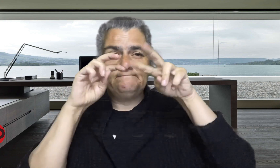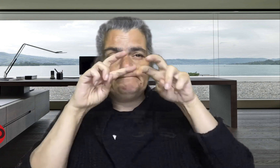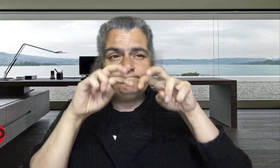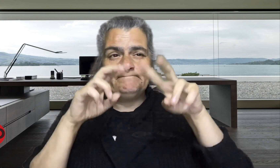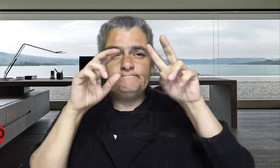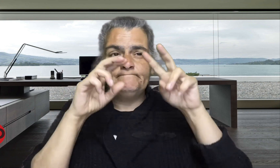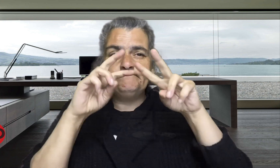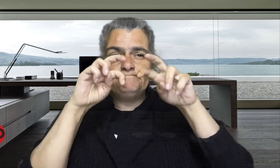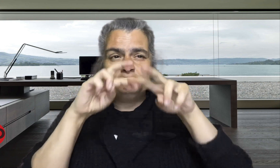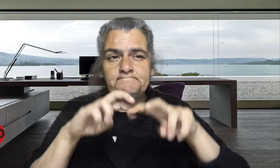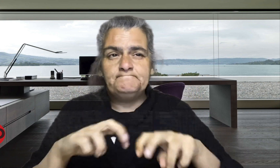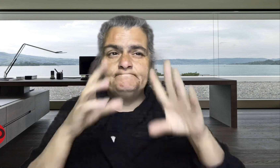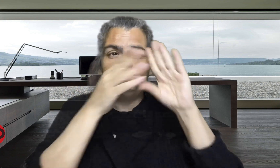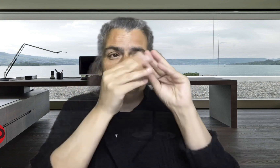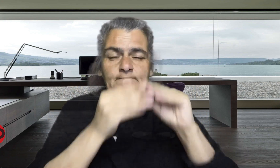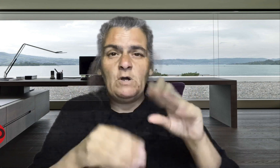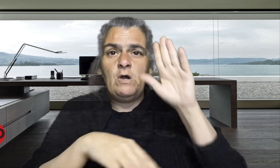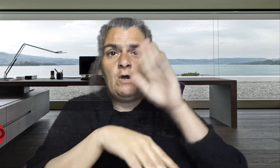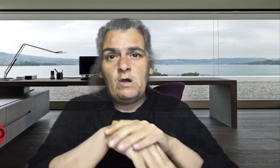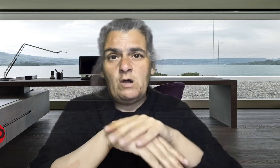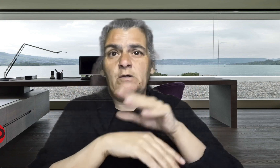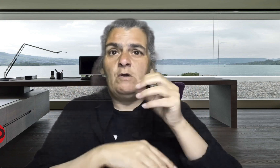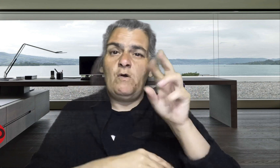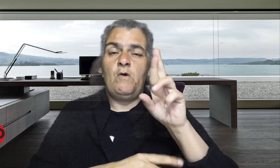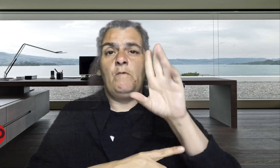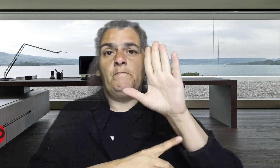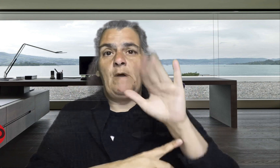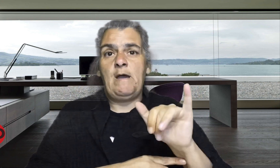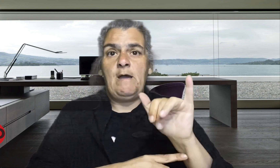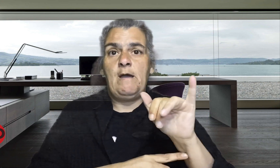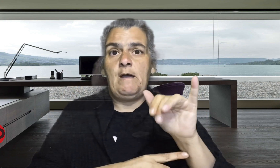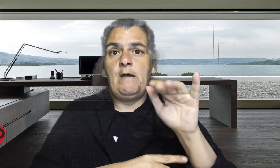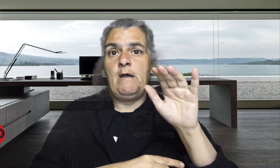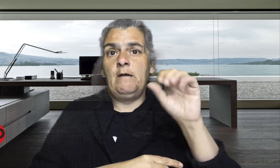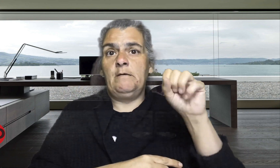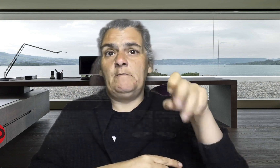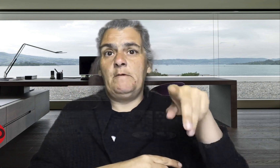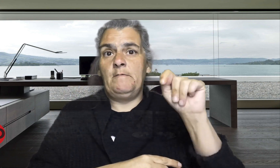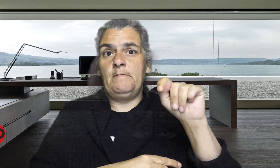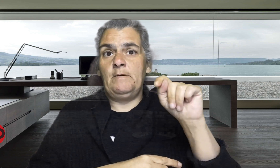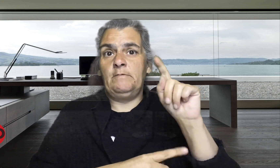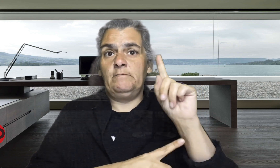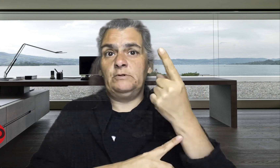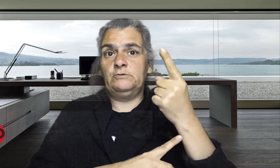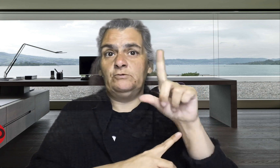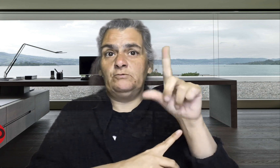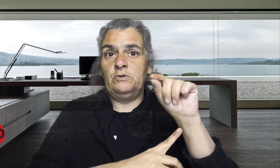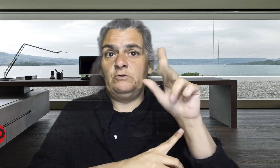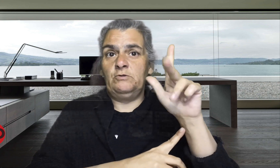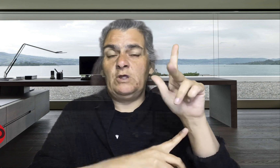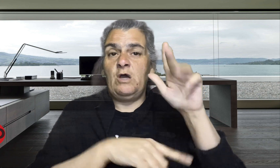provide meaningful comments on or by September 1, 2023 on CAV’s